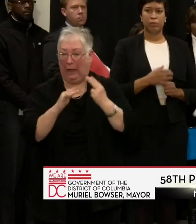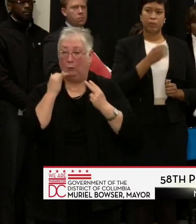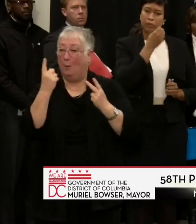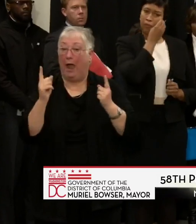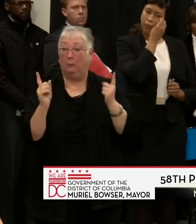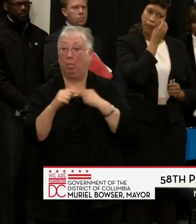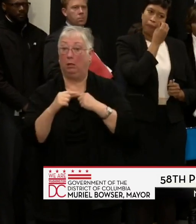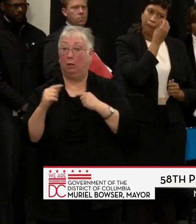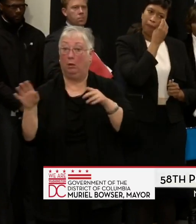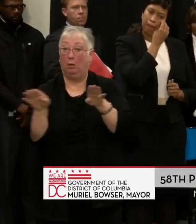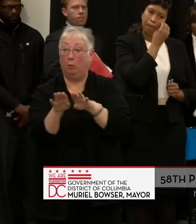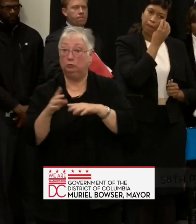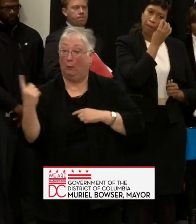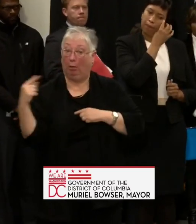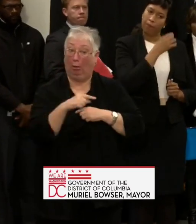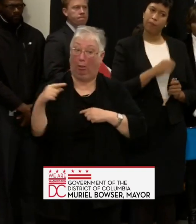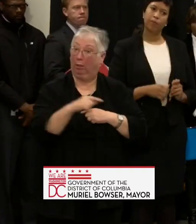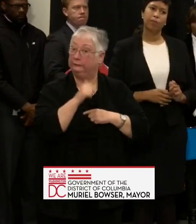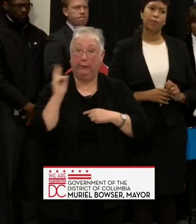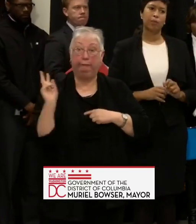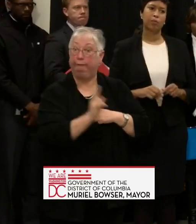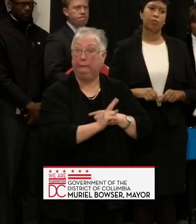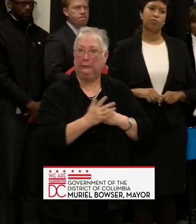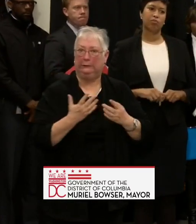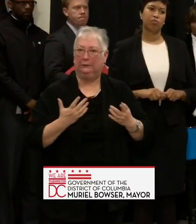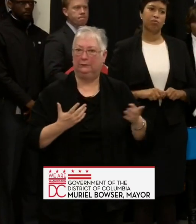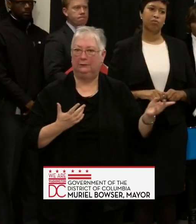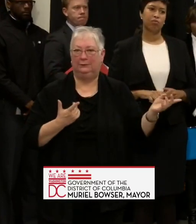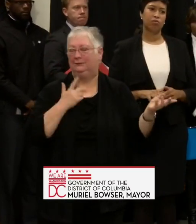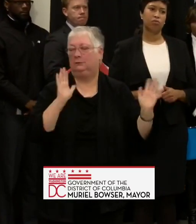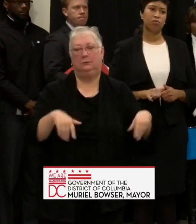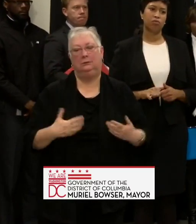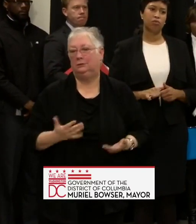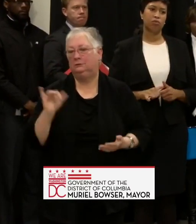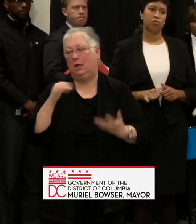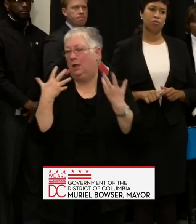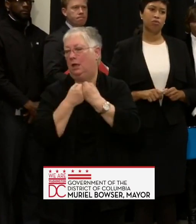THE HIGHWAY COMMUNITY IS PREPARING IF THERE IS AN ACCIDENT ON THE HIGHWAY SO WE WILL CONTINUE TO DO THAT AND WE